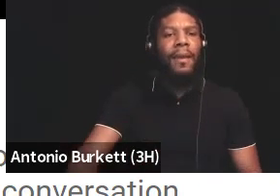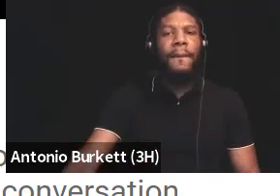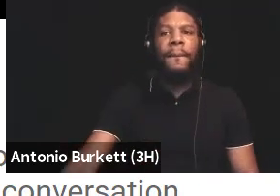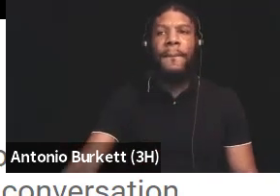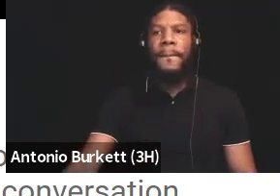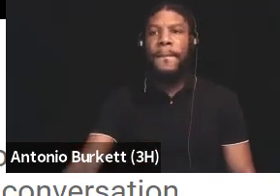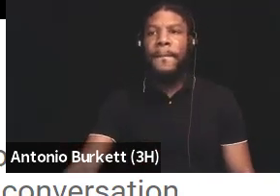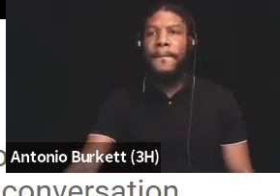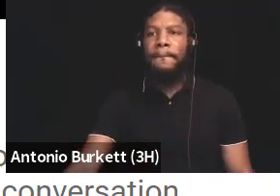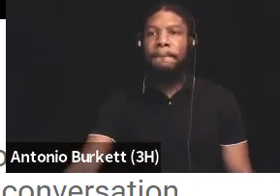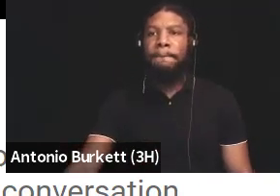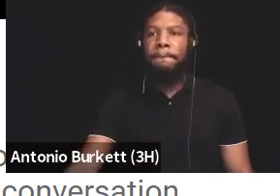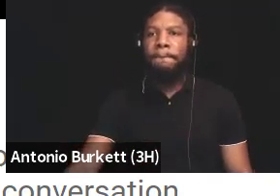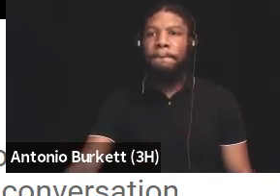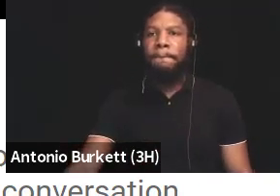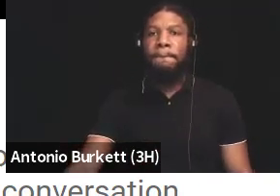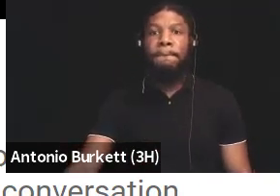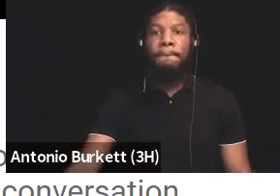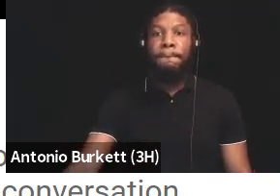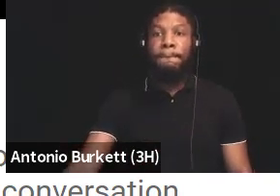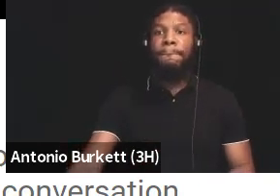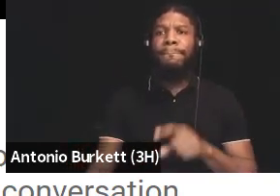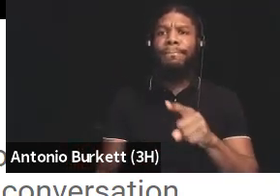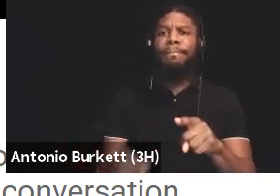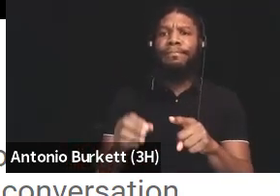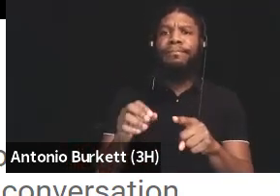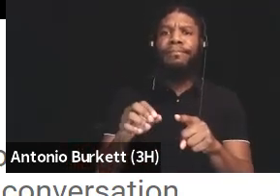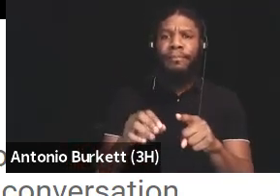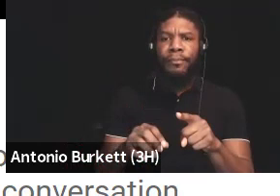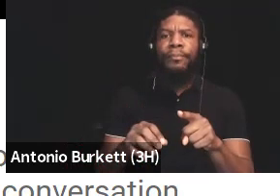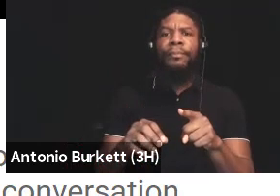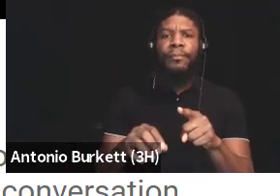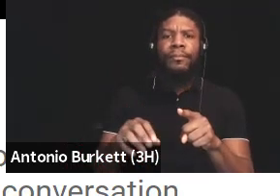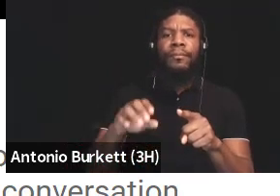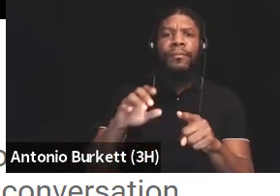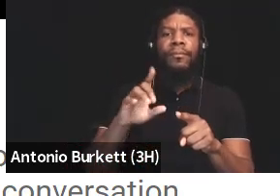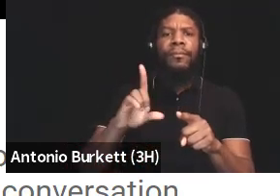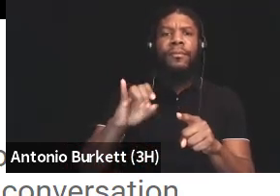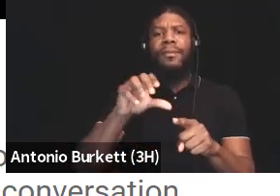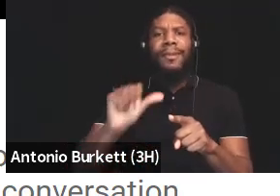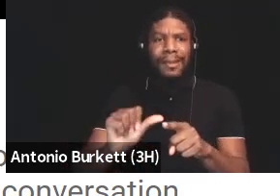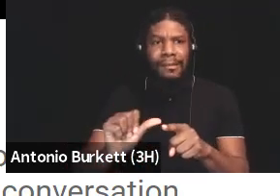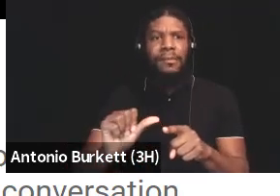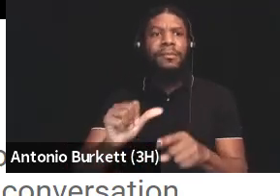[Lisa] I would also add that a lot of faculty can be uncomfortable with writing themselves, and so